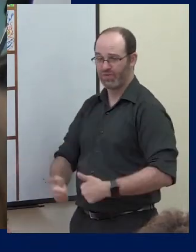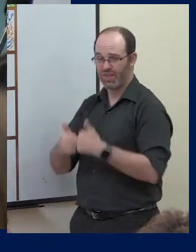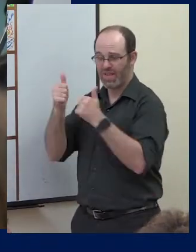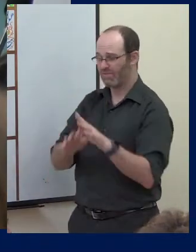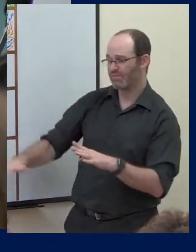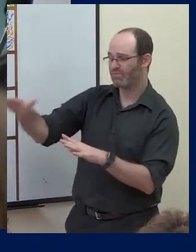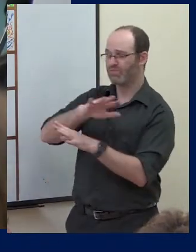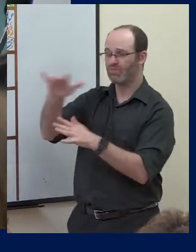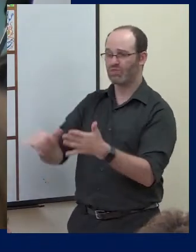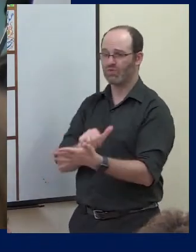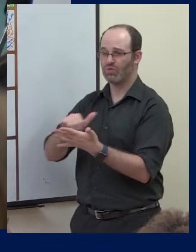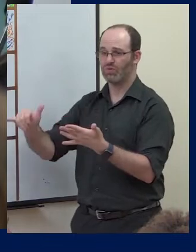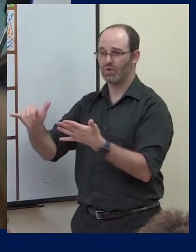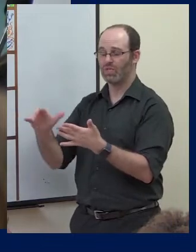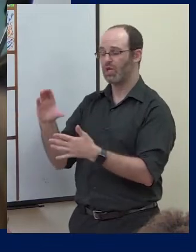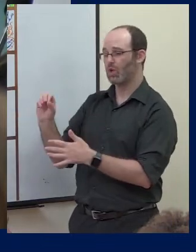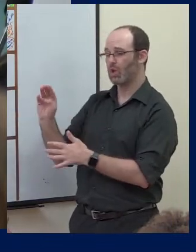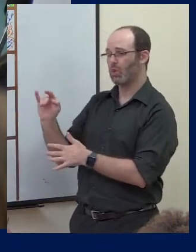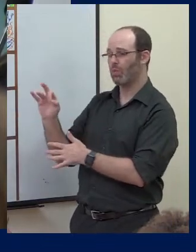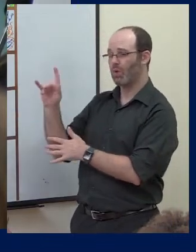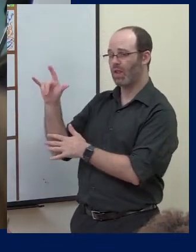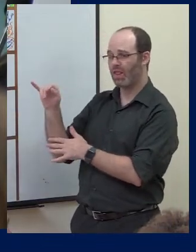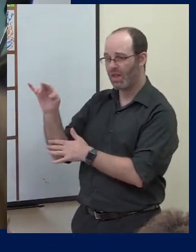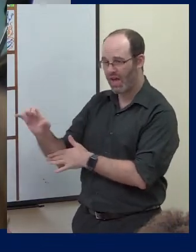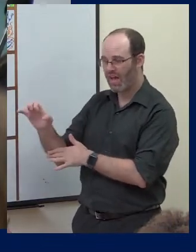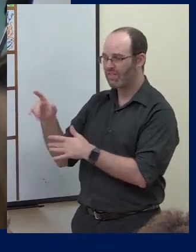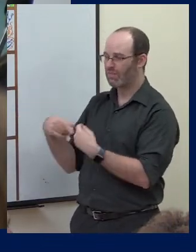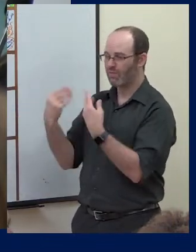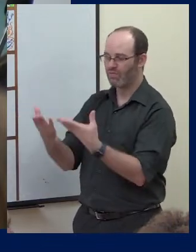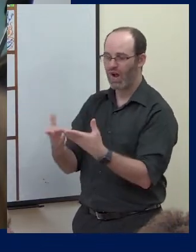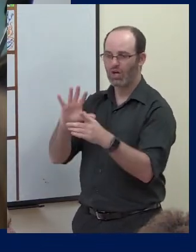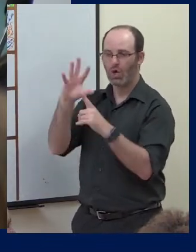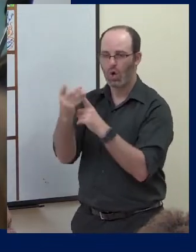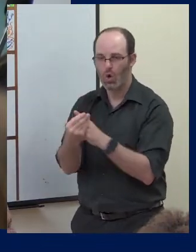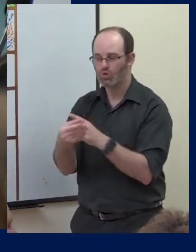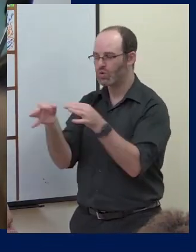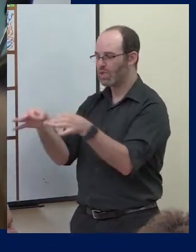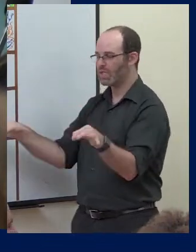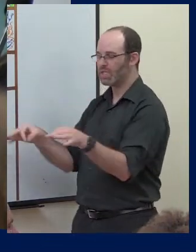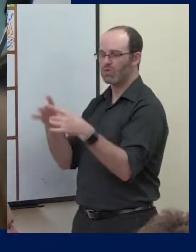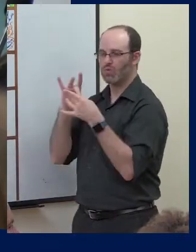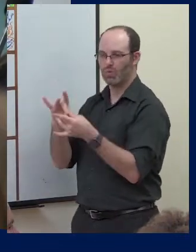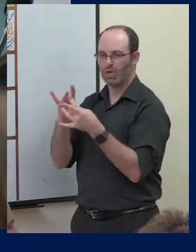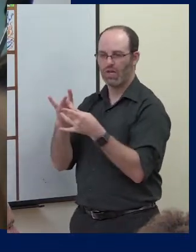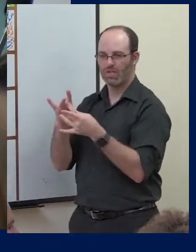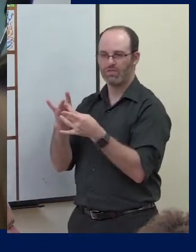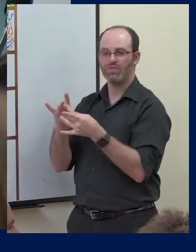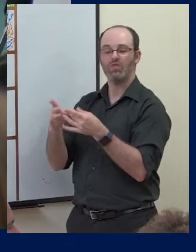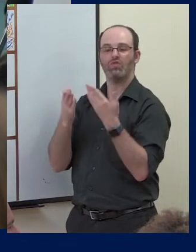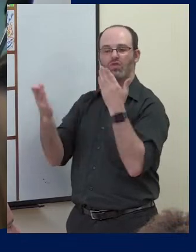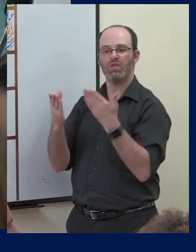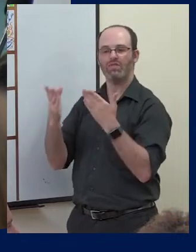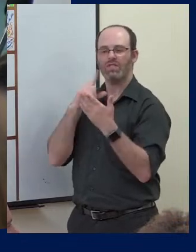Community life have provided cultural and ballistic relevant services to more than 4000 vulnerable New Yorkers.